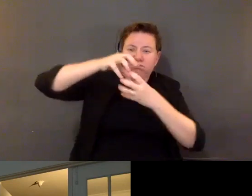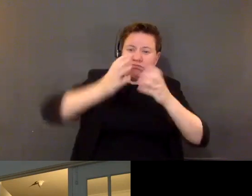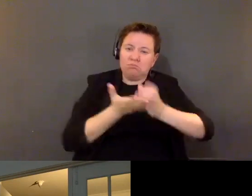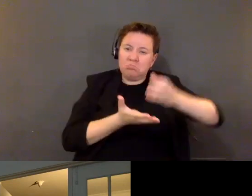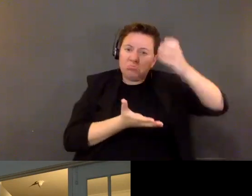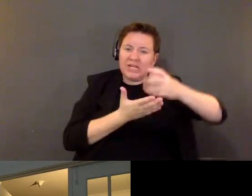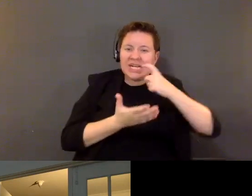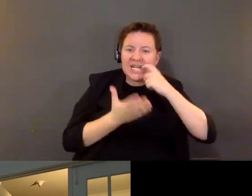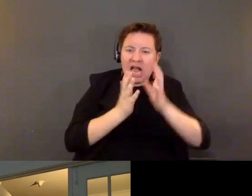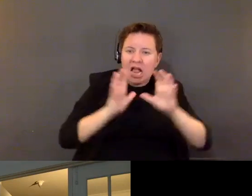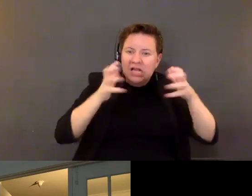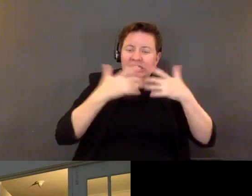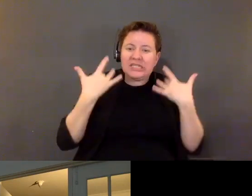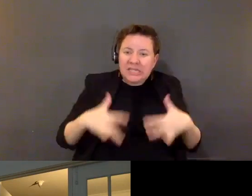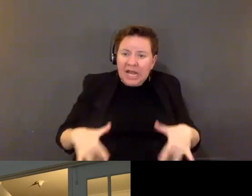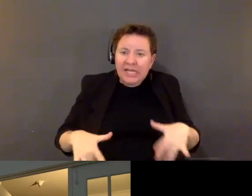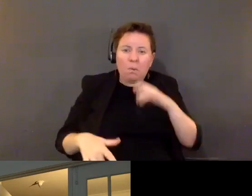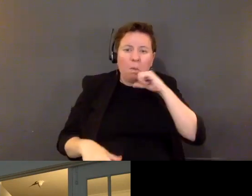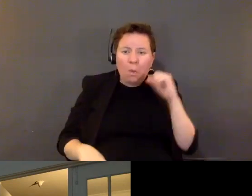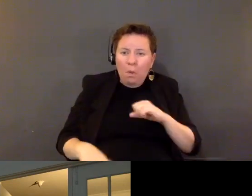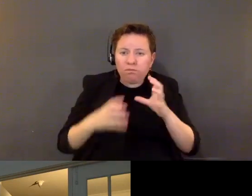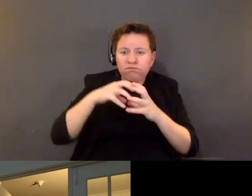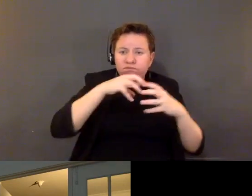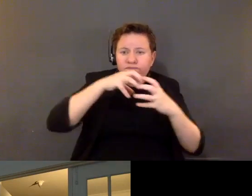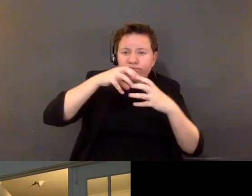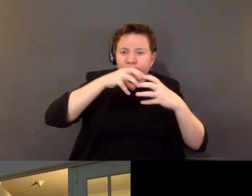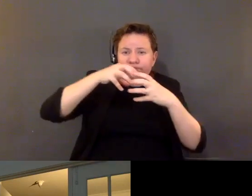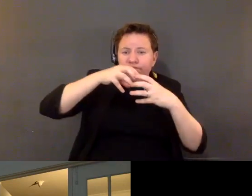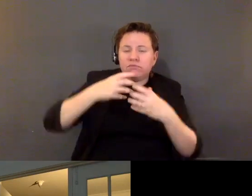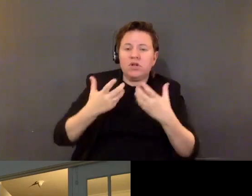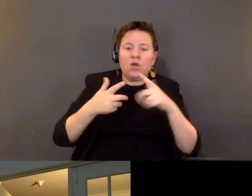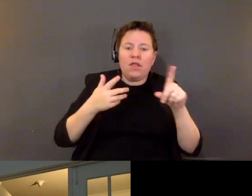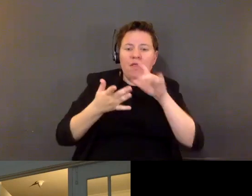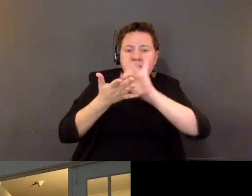naked and ancient as cave fish their only biographies the medical details of their anomalies